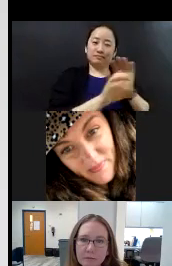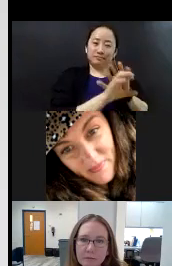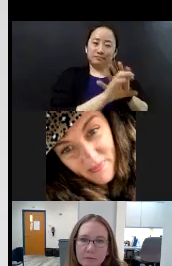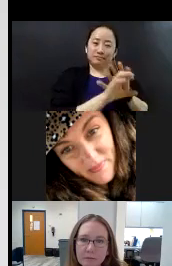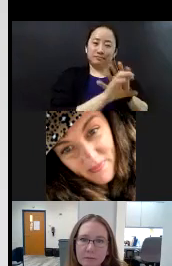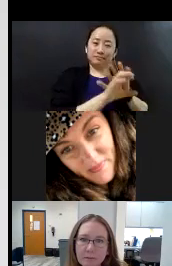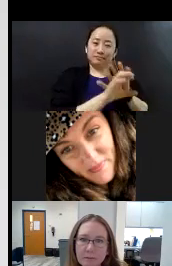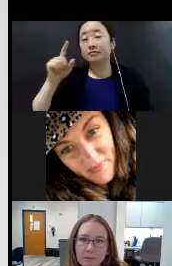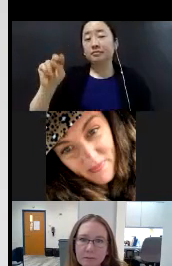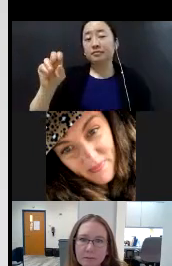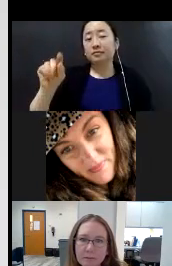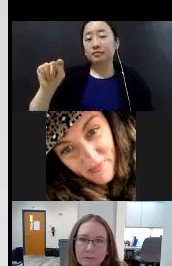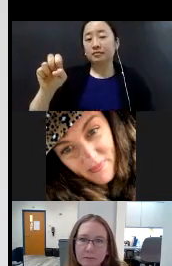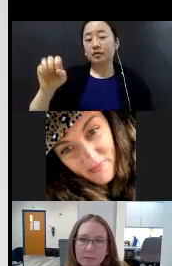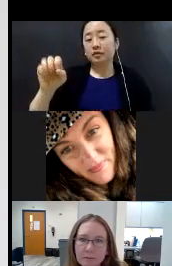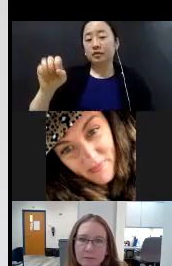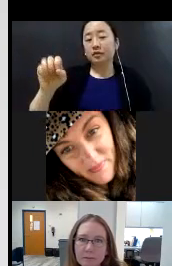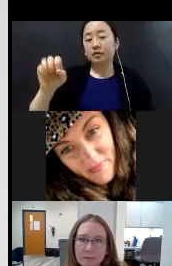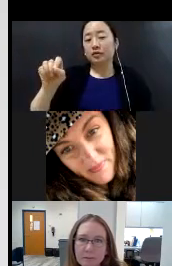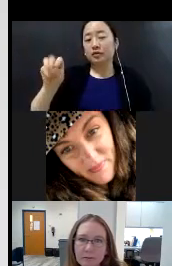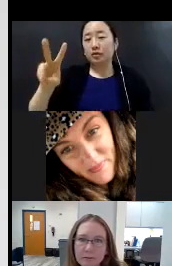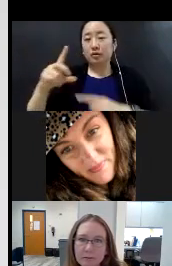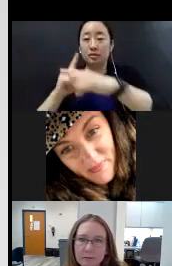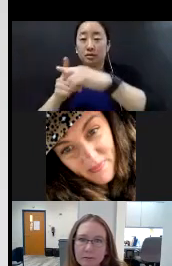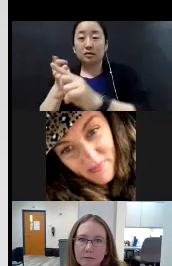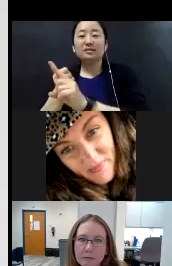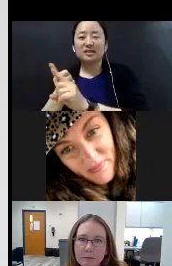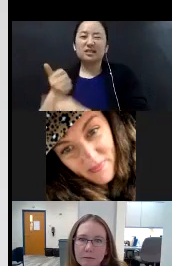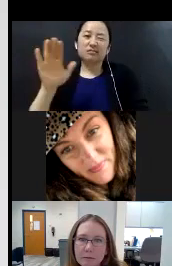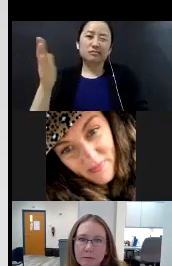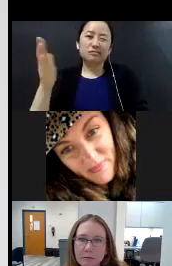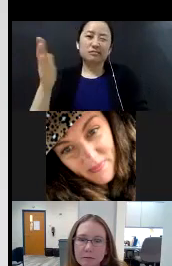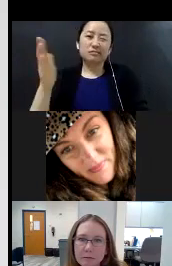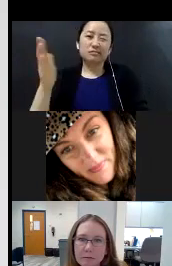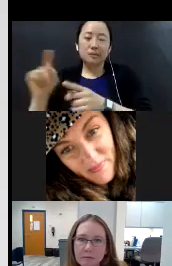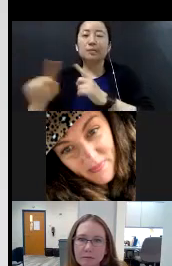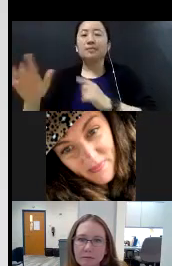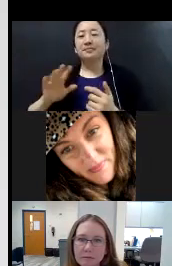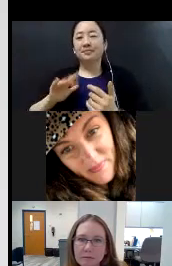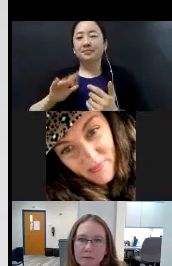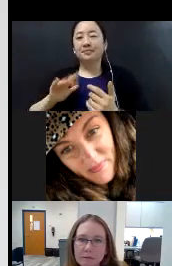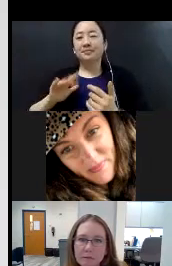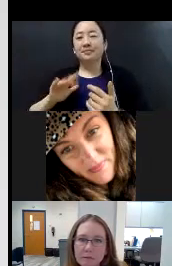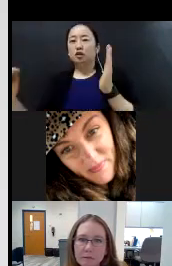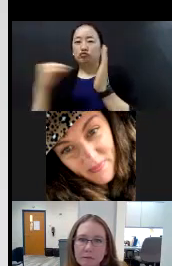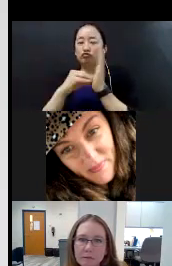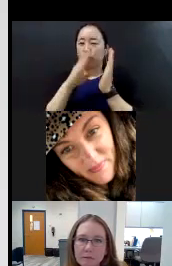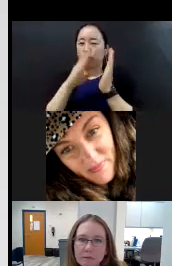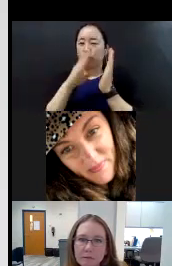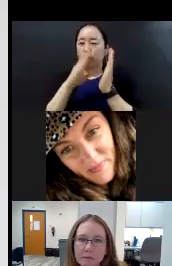HAVE THAT FEATURE SO YOU CAN PUT PICTURES DIRECTLY IN. AND THEN THE NOTEFLOW ALLOWS YOU TO THEN